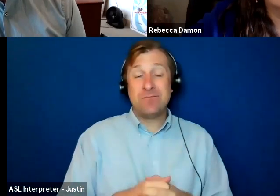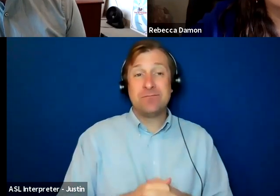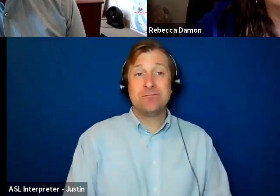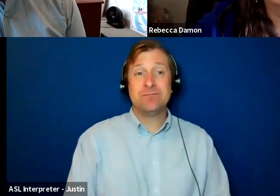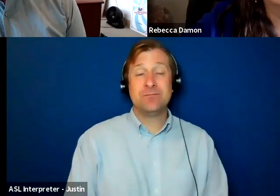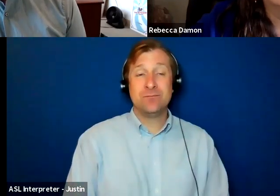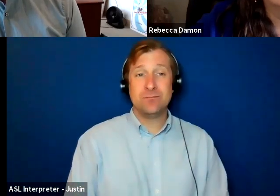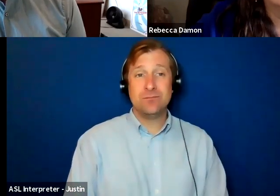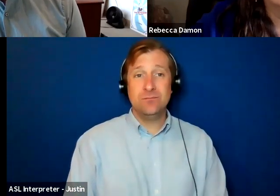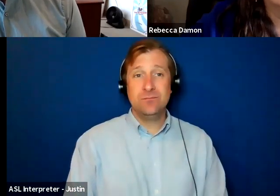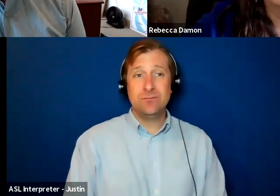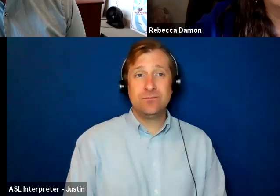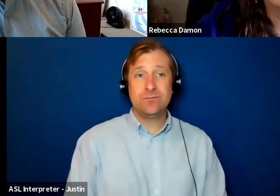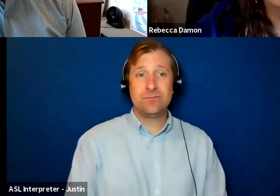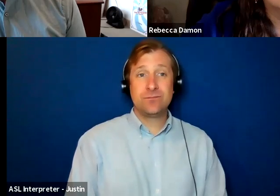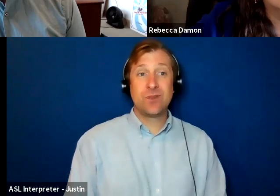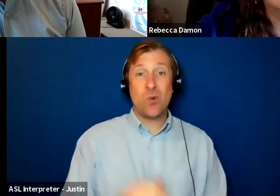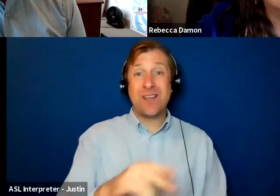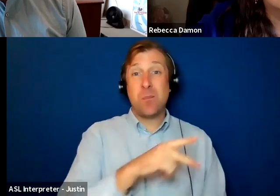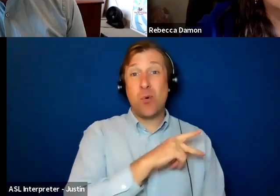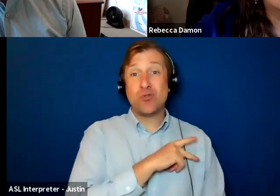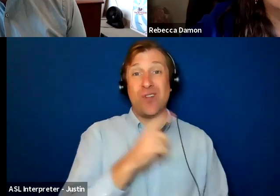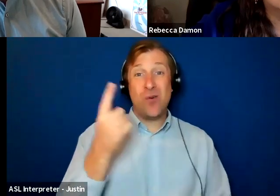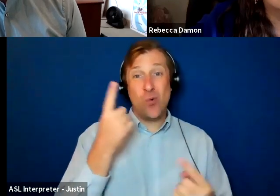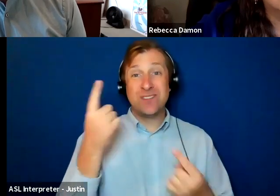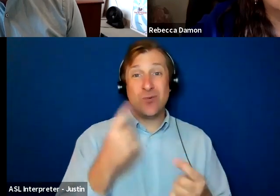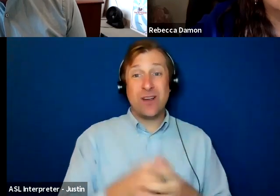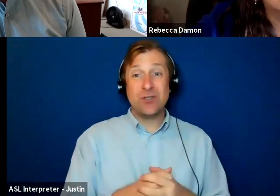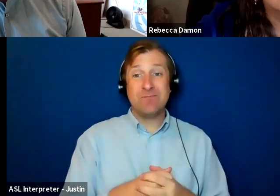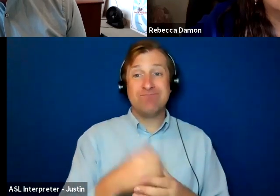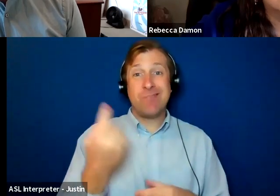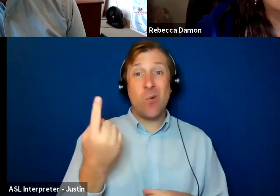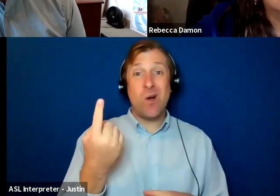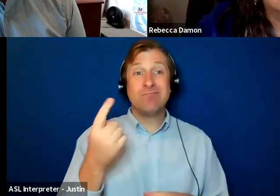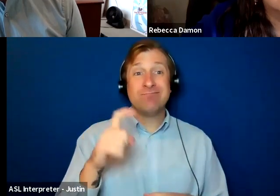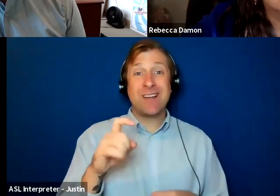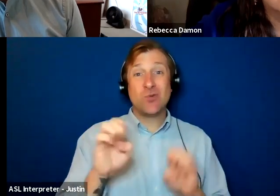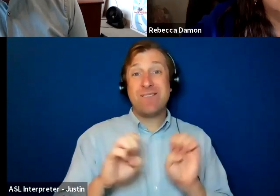So those are very personal considerations that I think everybody has to evaluate.